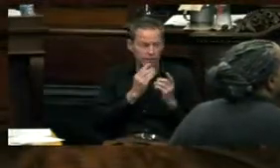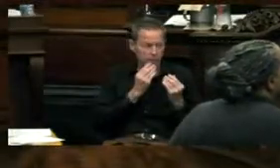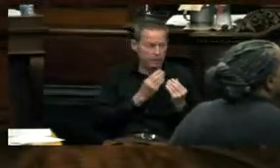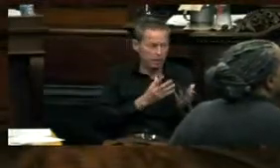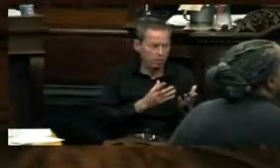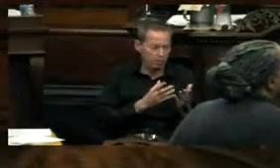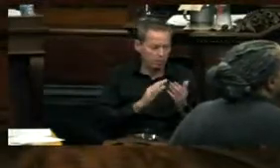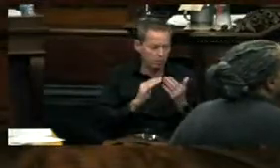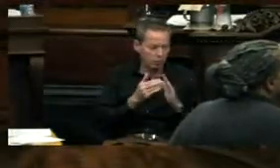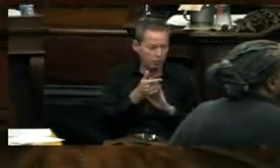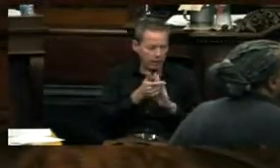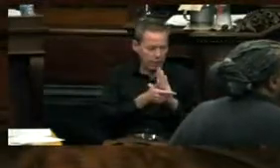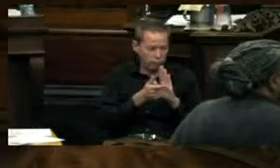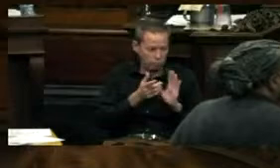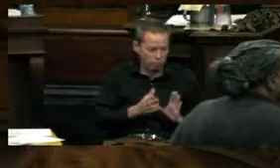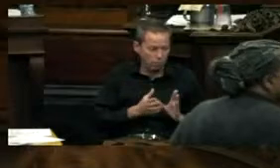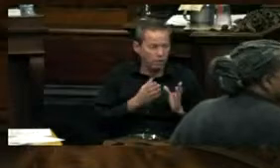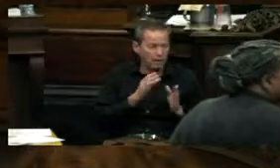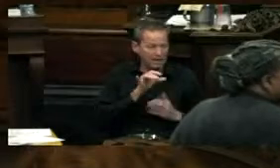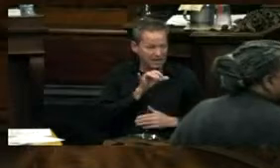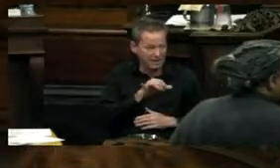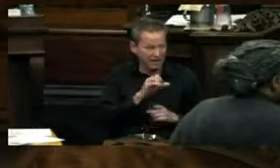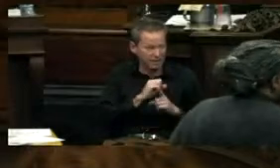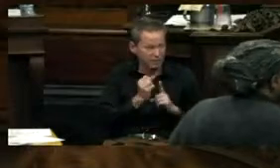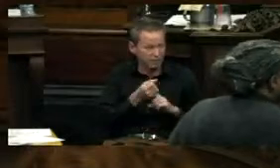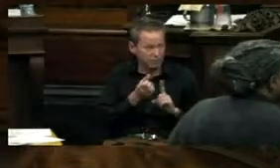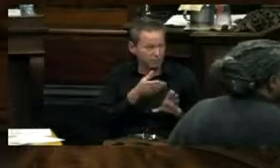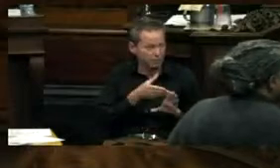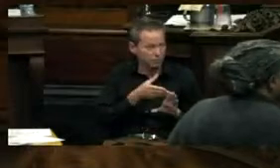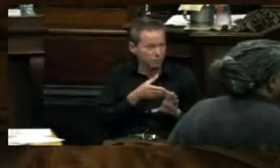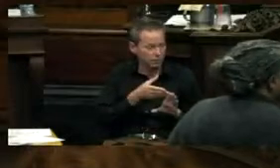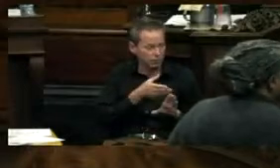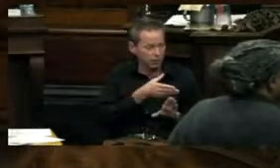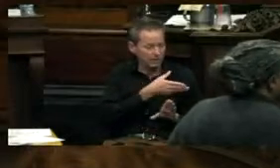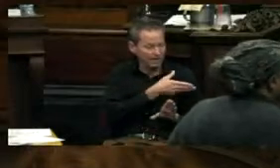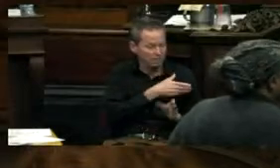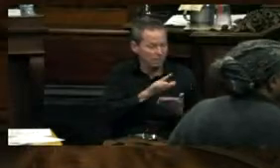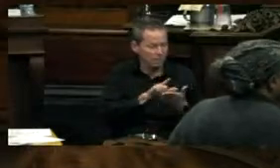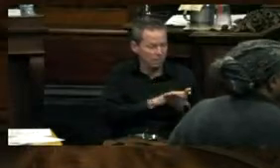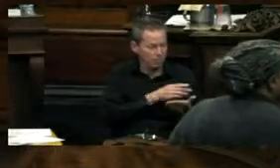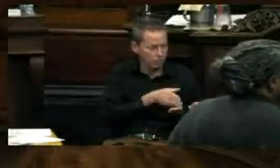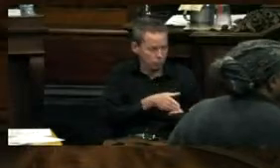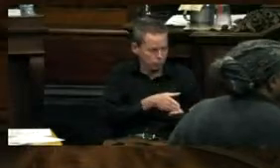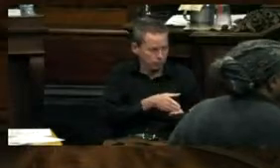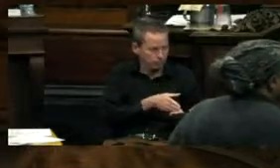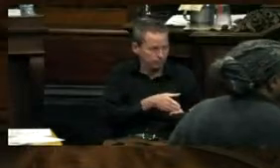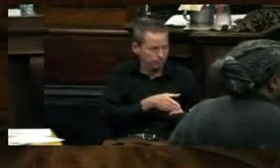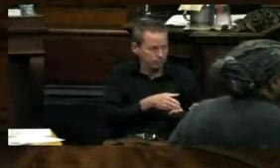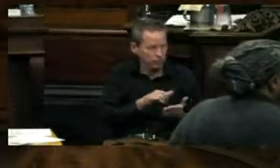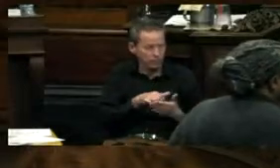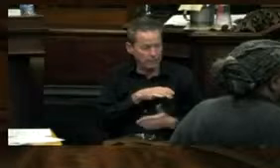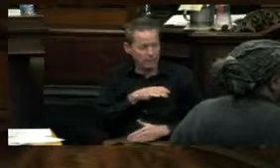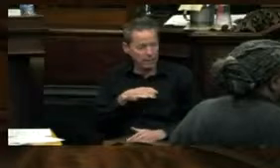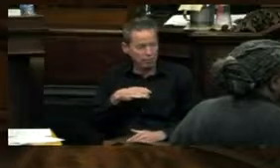Can I say this to the corporate counsel? Is this a situation in